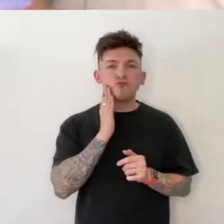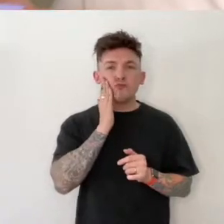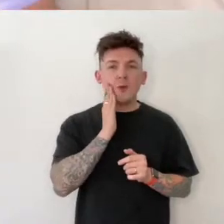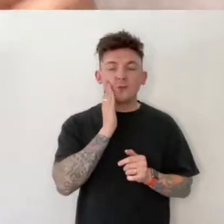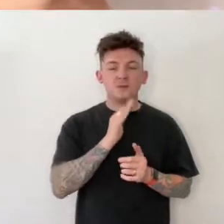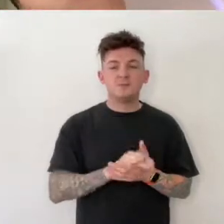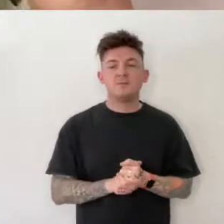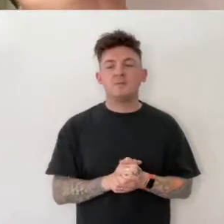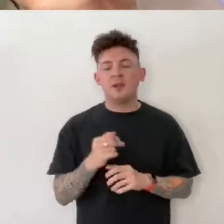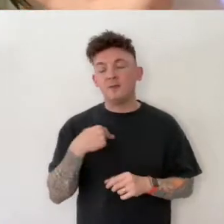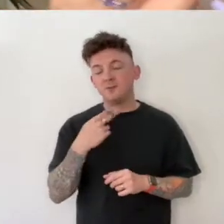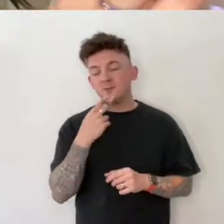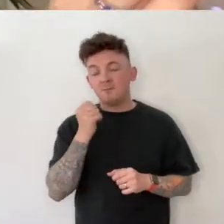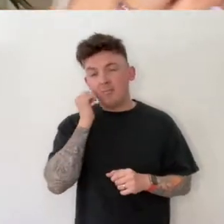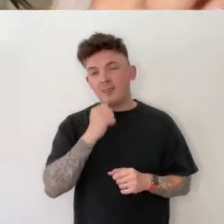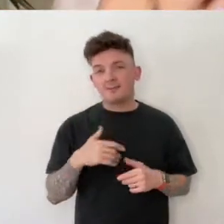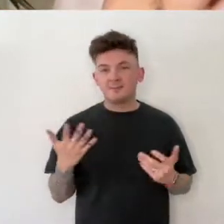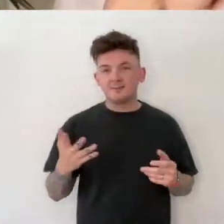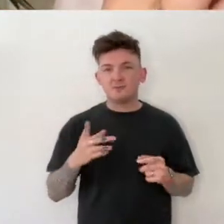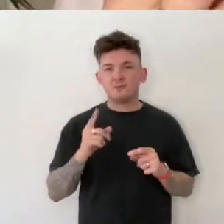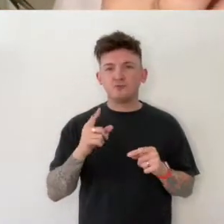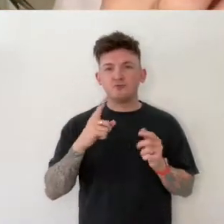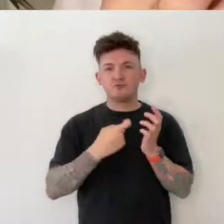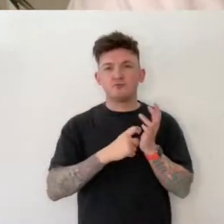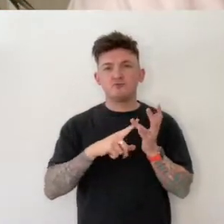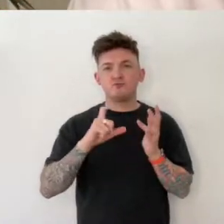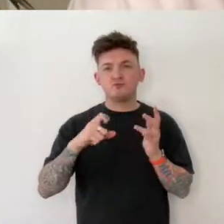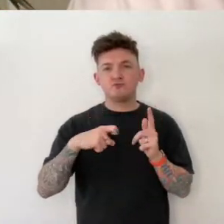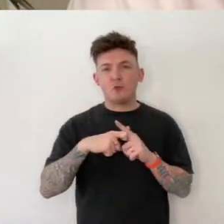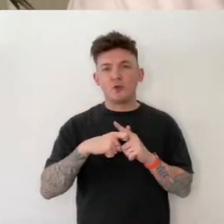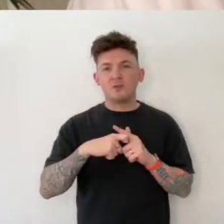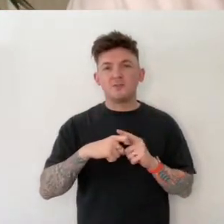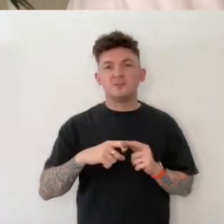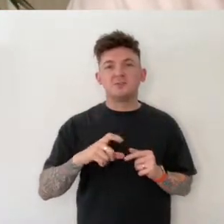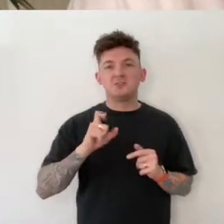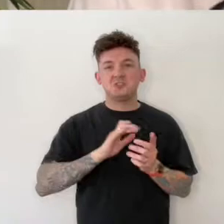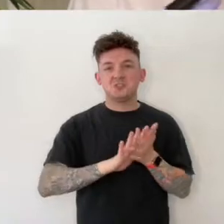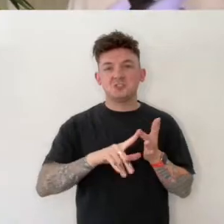so i've got a rock chick vibe thing going on. all right so let's do three quarters then,